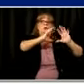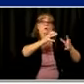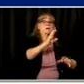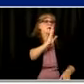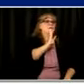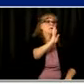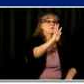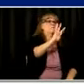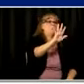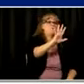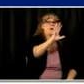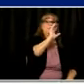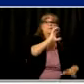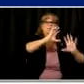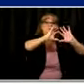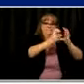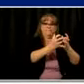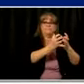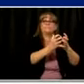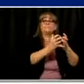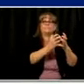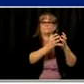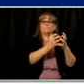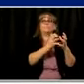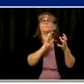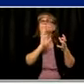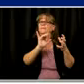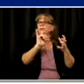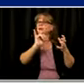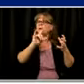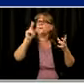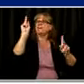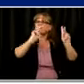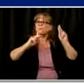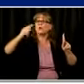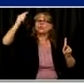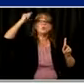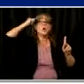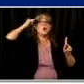is everybody thinks it's it's someone else it's wishful thinking it's natural i'm in my 40s